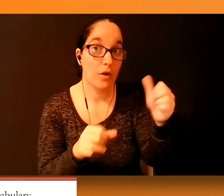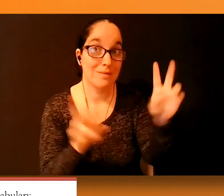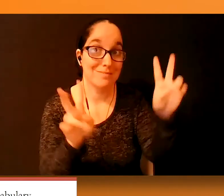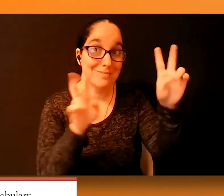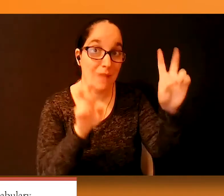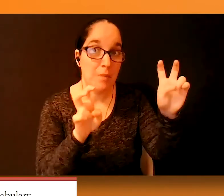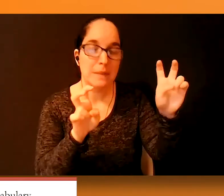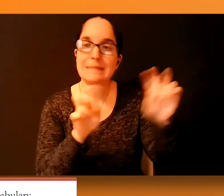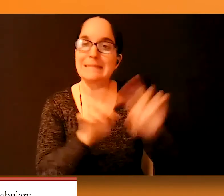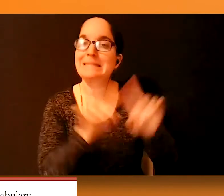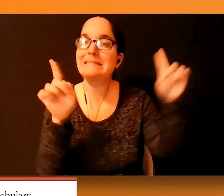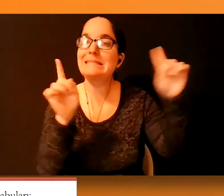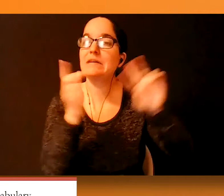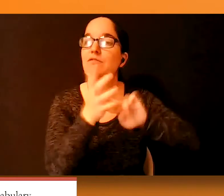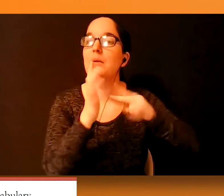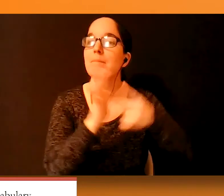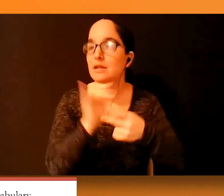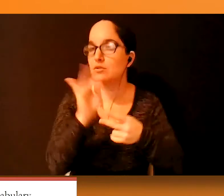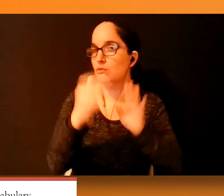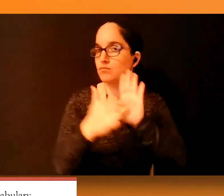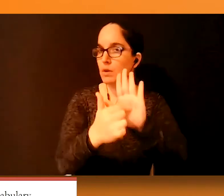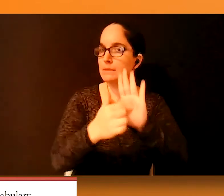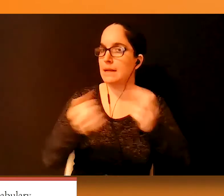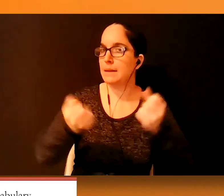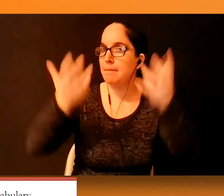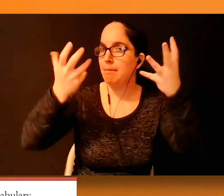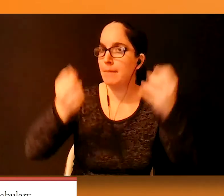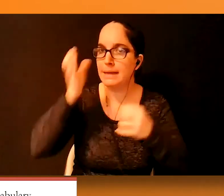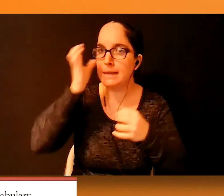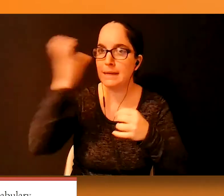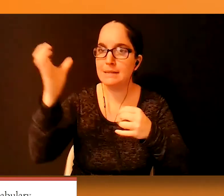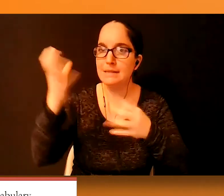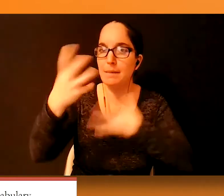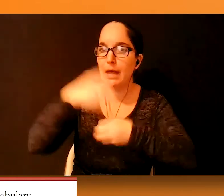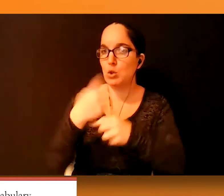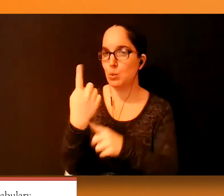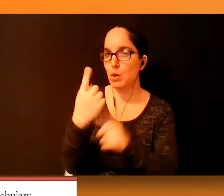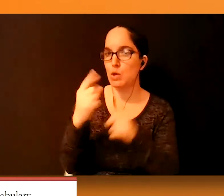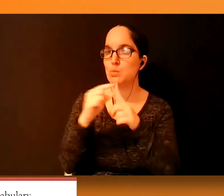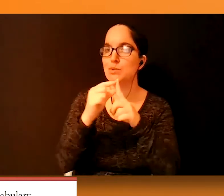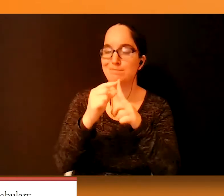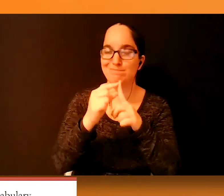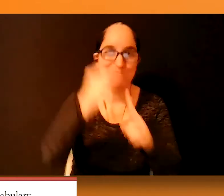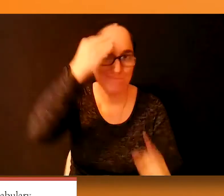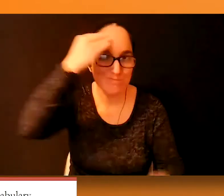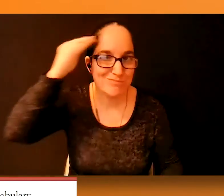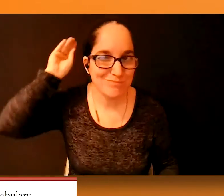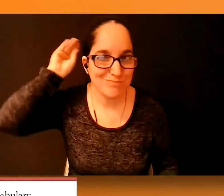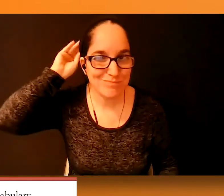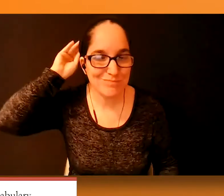for this purpose, for this topic. So, we want to know if it has, if it's representing more than one concept.